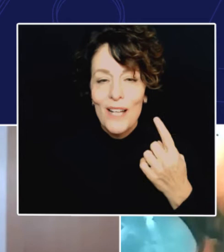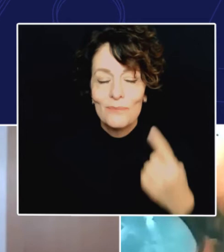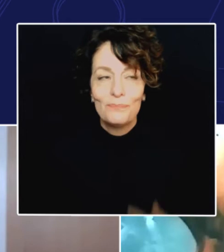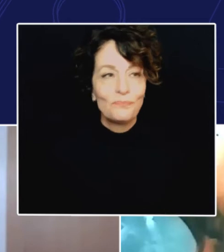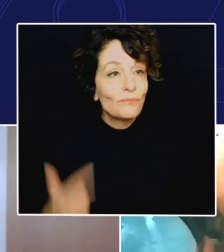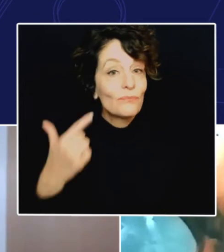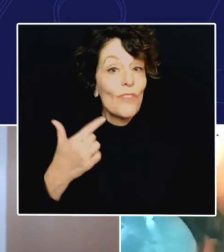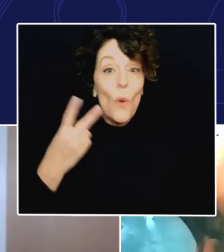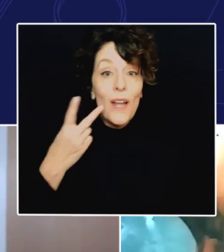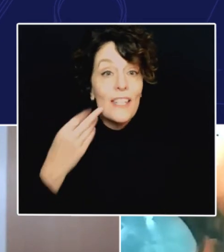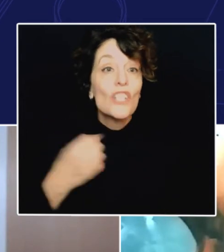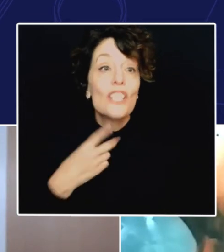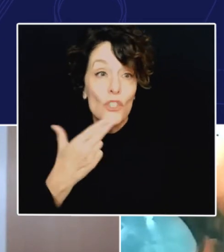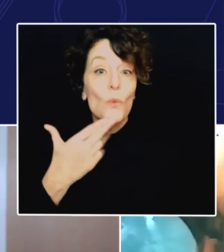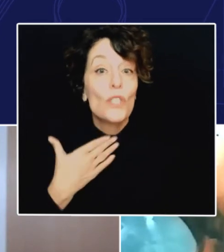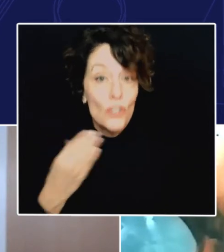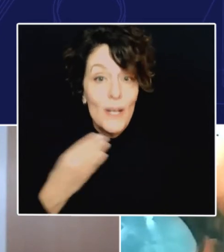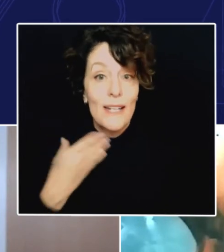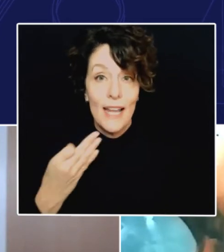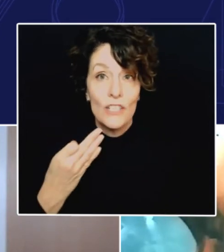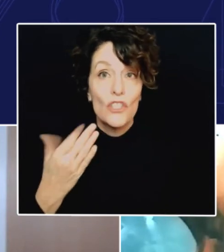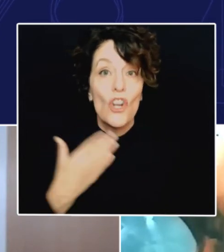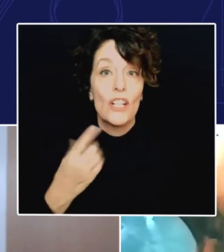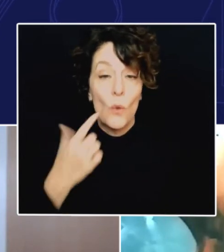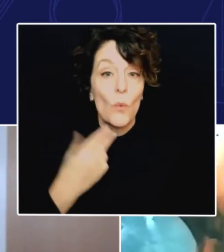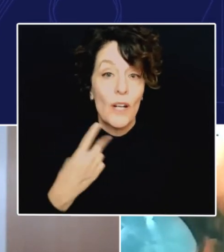[HENRY:] What year did you join NASA? Like, started working for them?